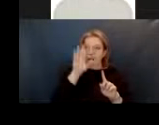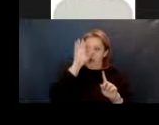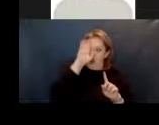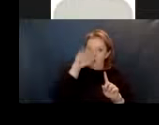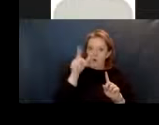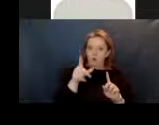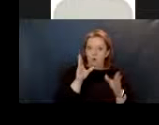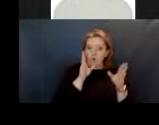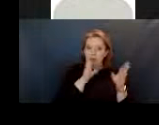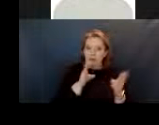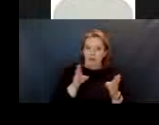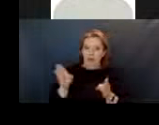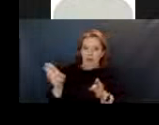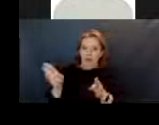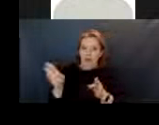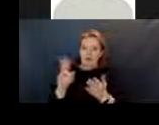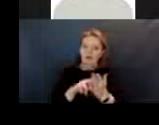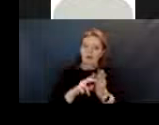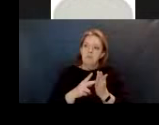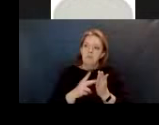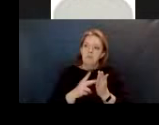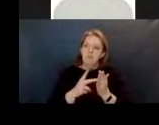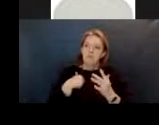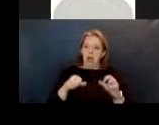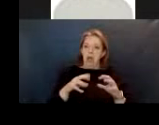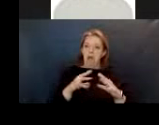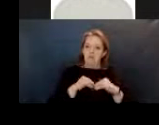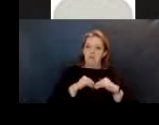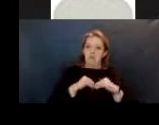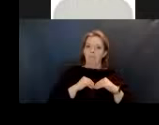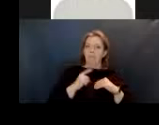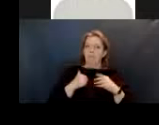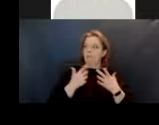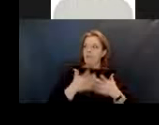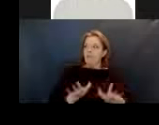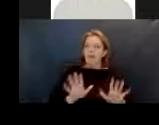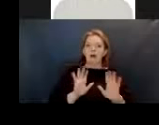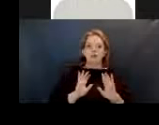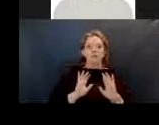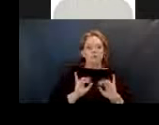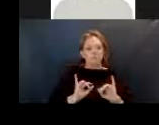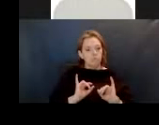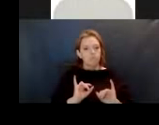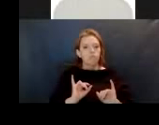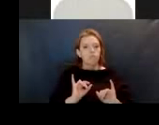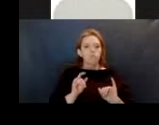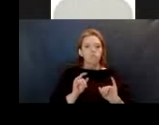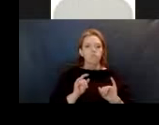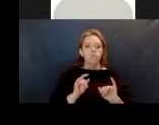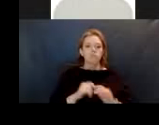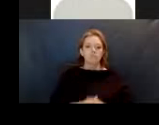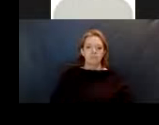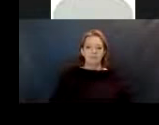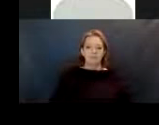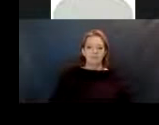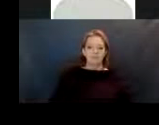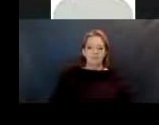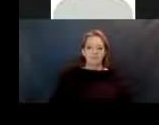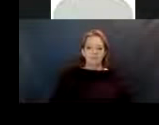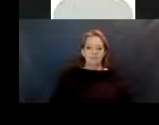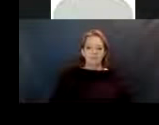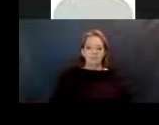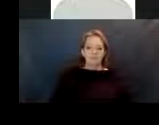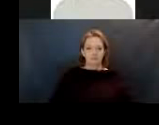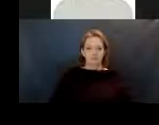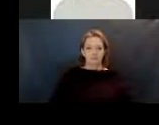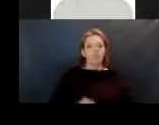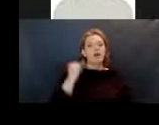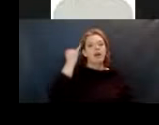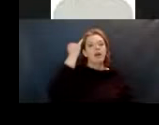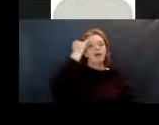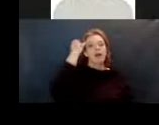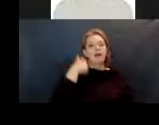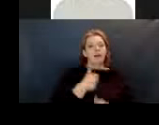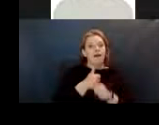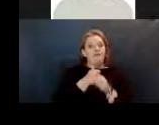Some of these, the witnessing, I wouldn't have seen this photo had I not gotten lost,